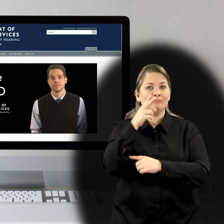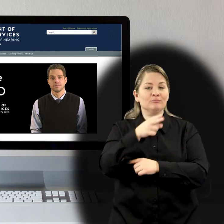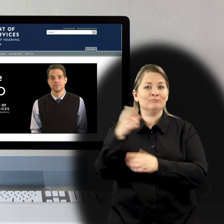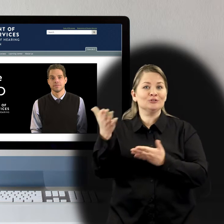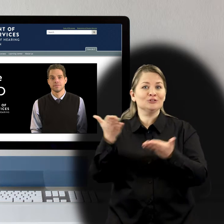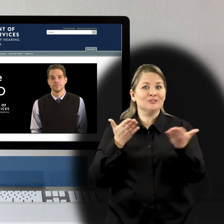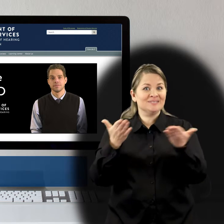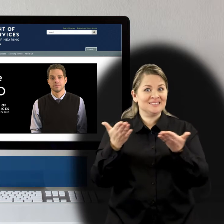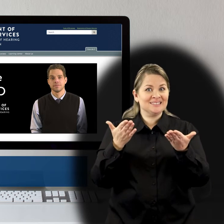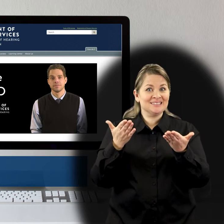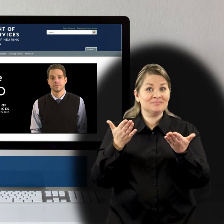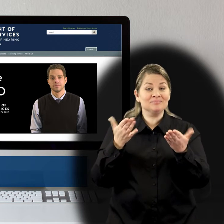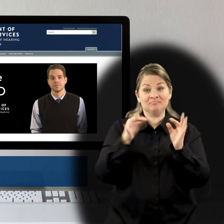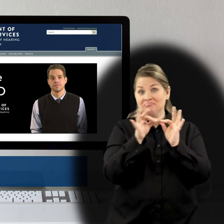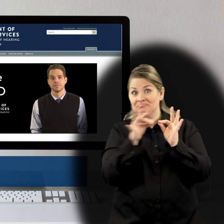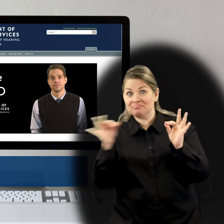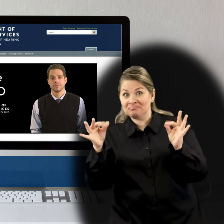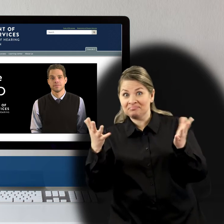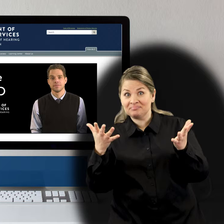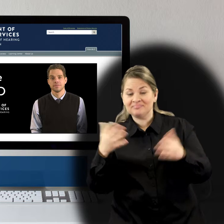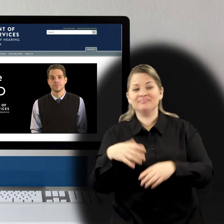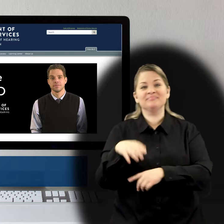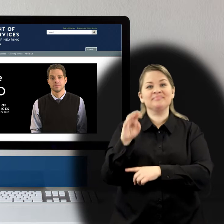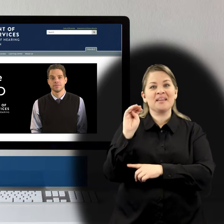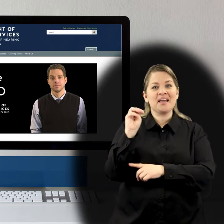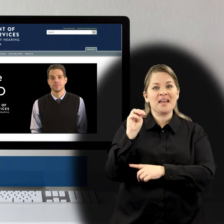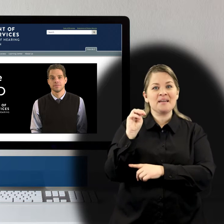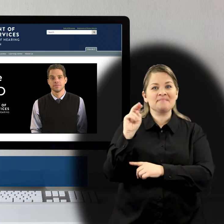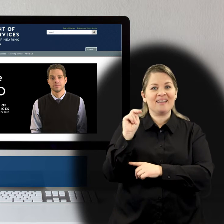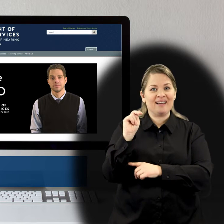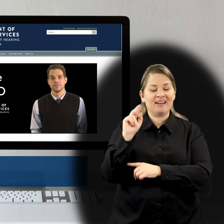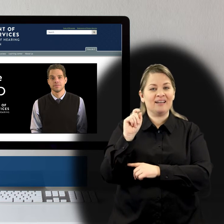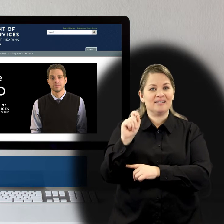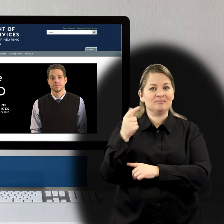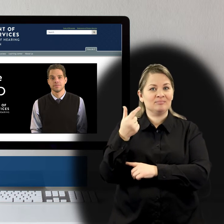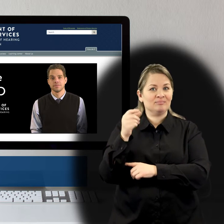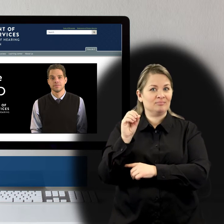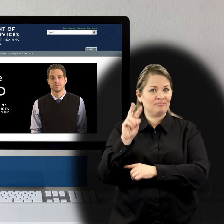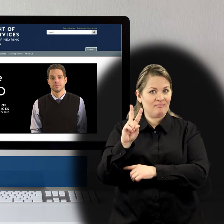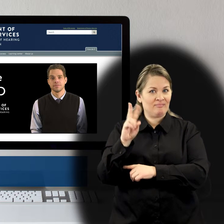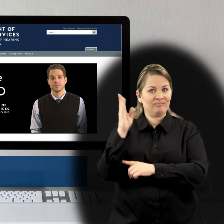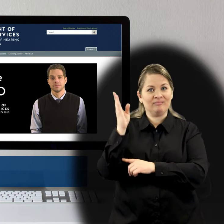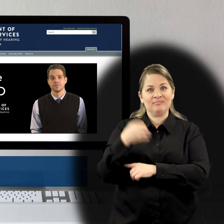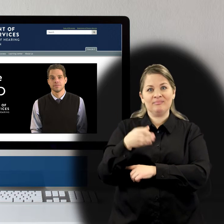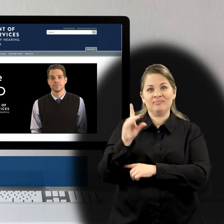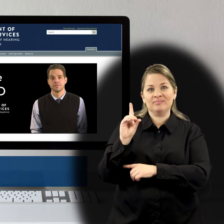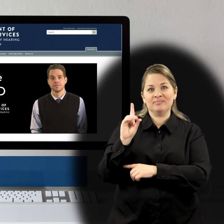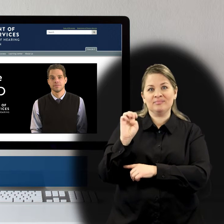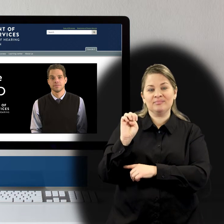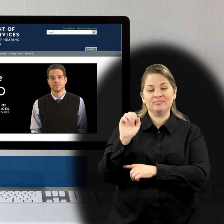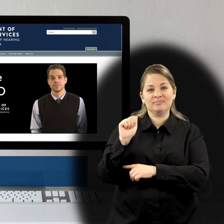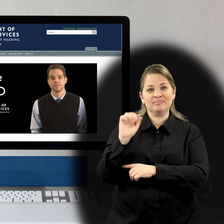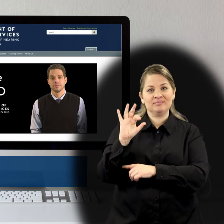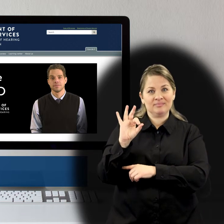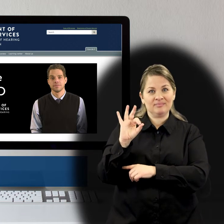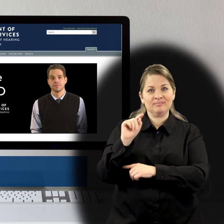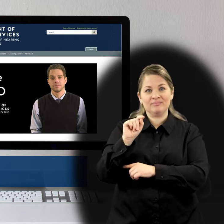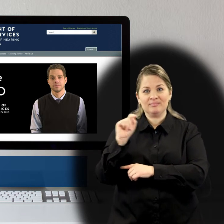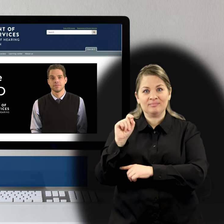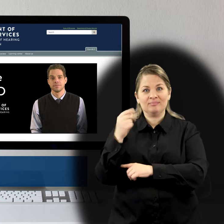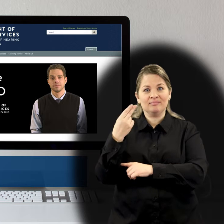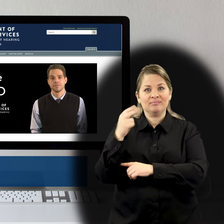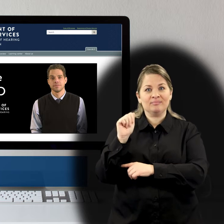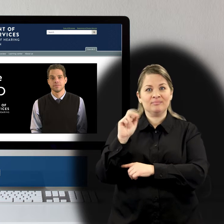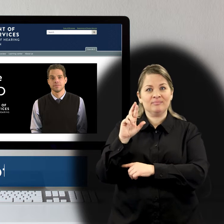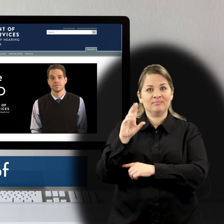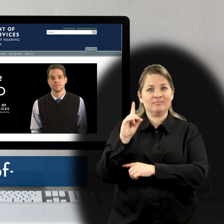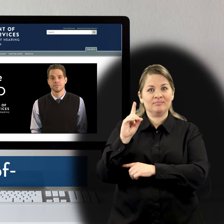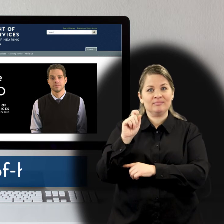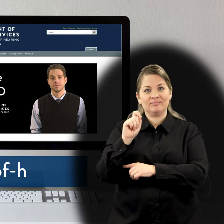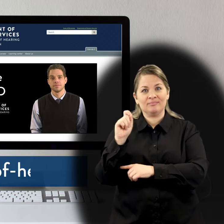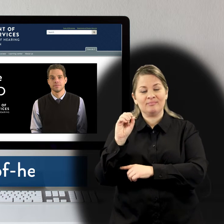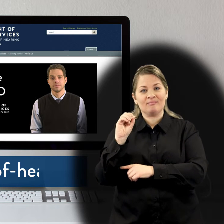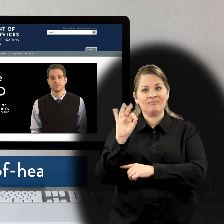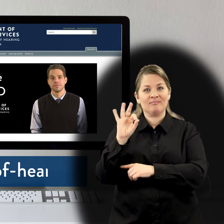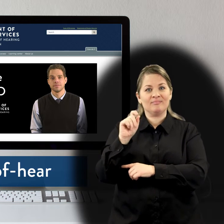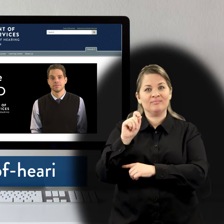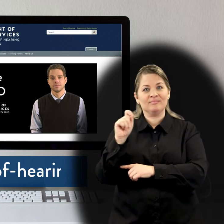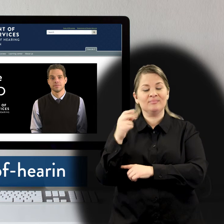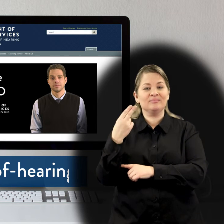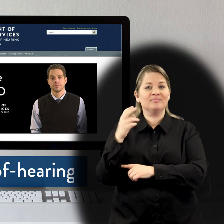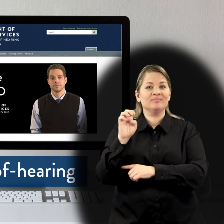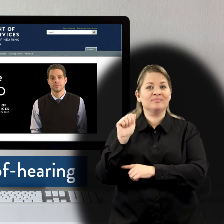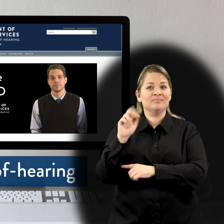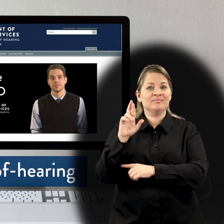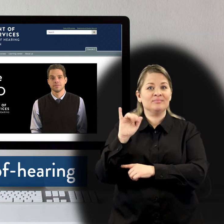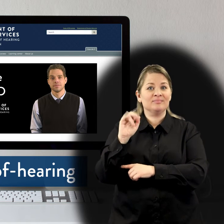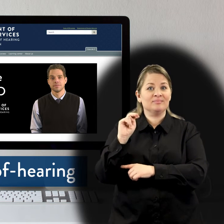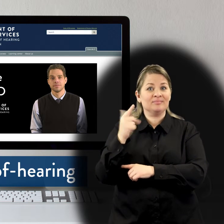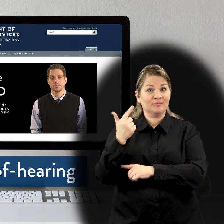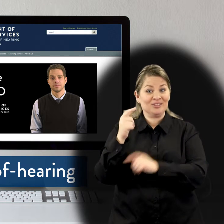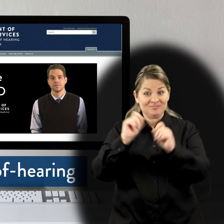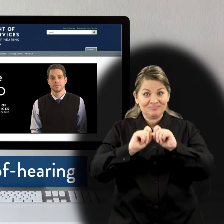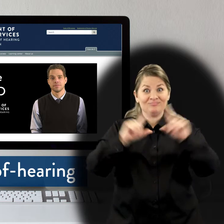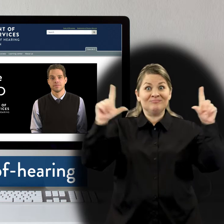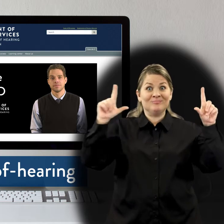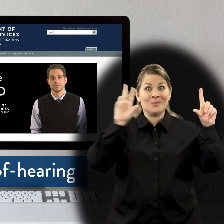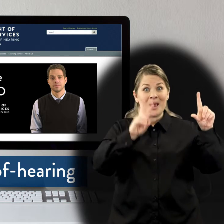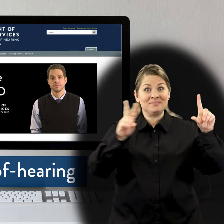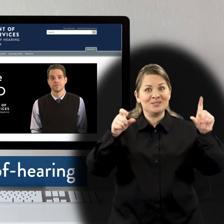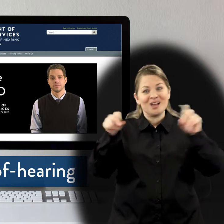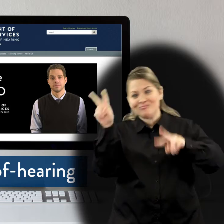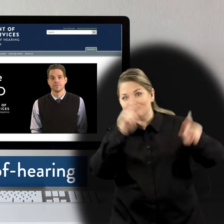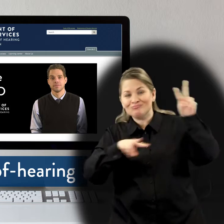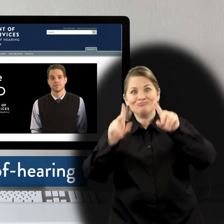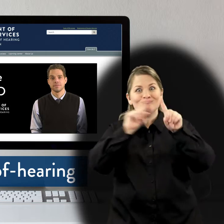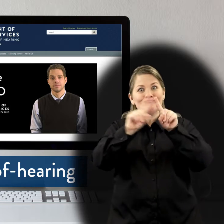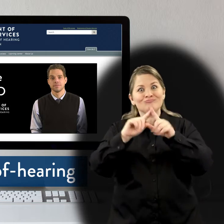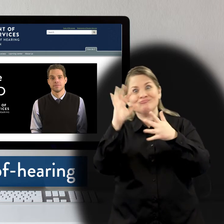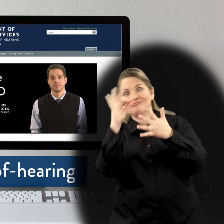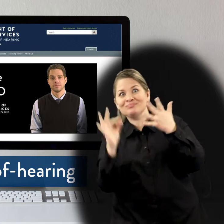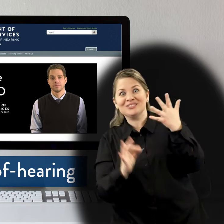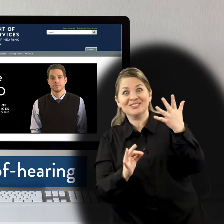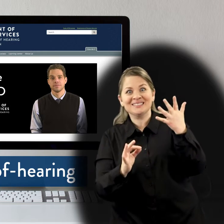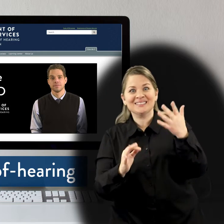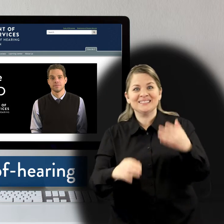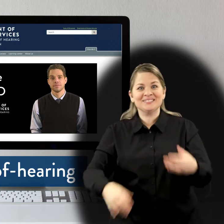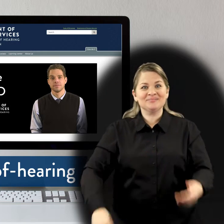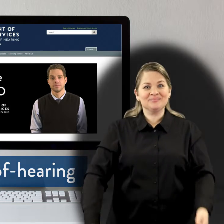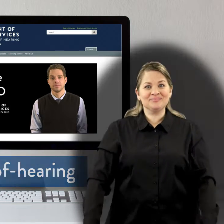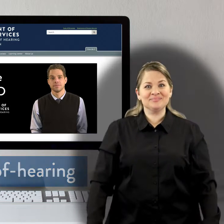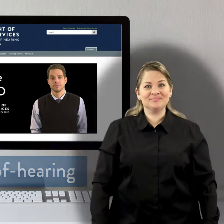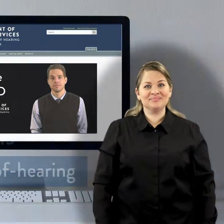check the Deaf and Hard of Hearing Services web site at mn.gov/deaf-hard-of-hearing.